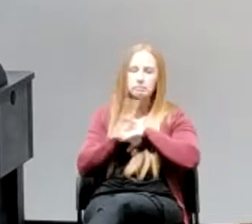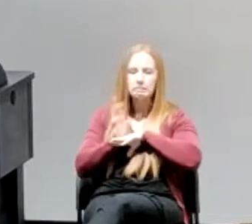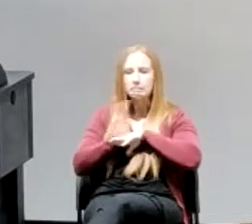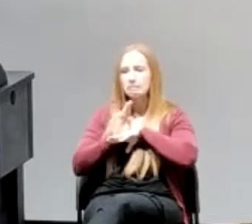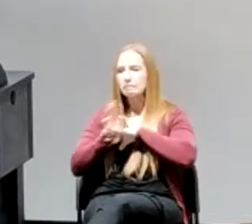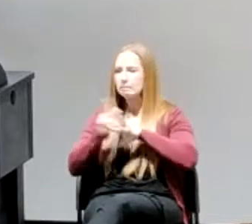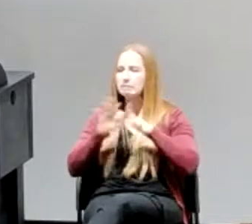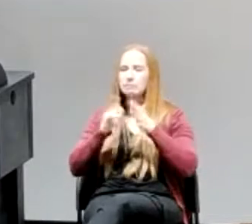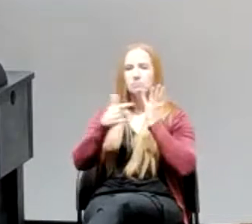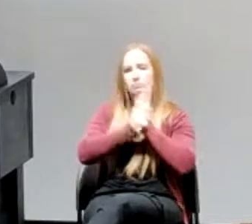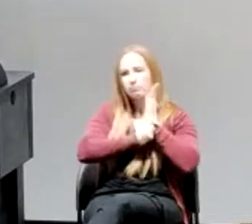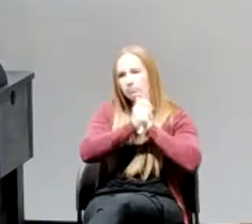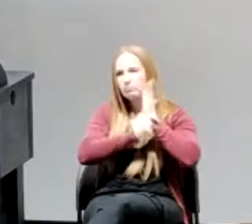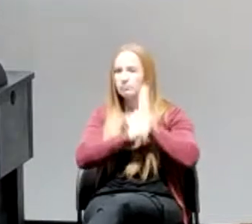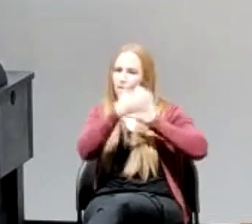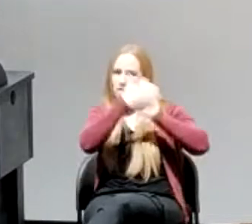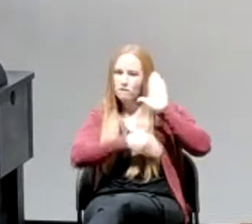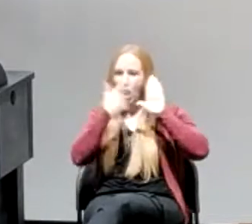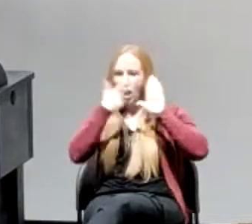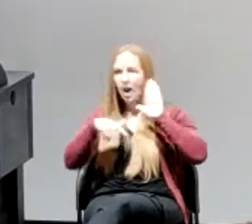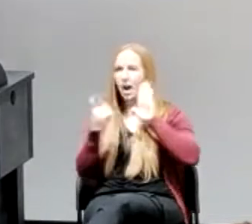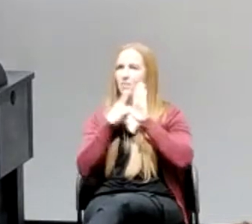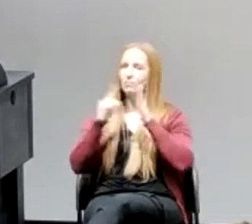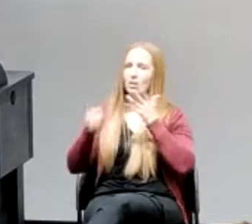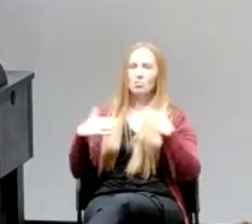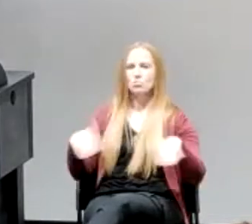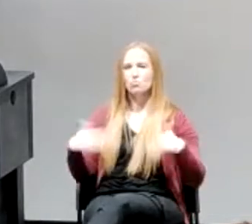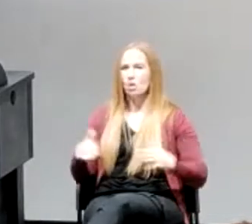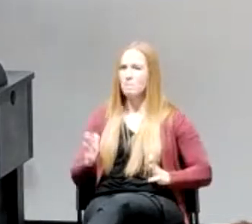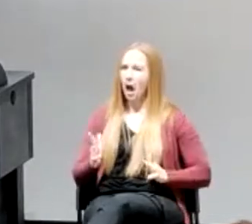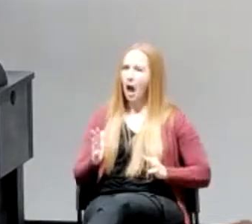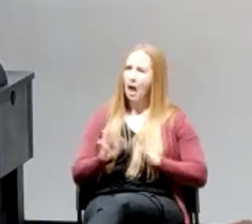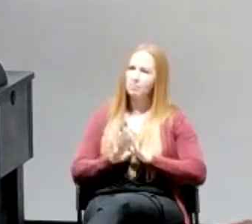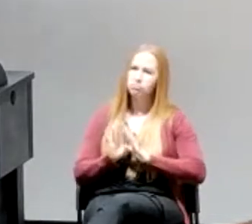Those why the go go years. Anyone here from that decade of the 90s? The go go years.